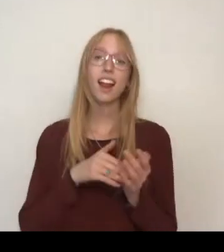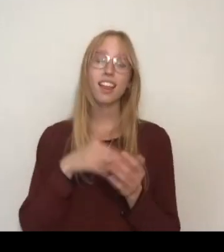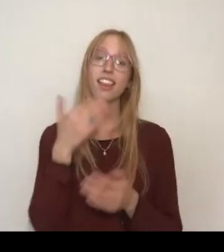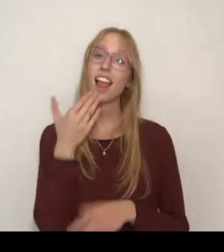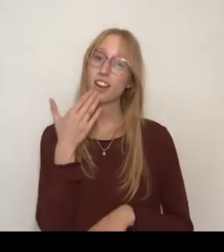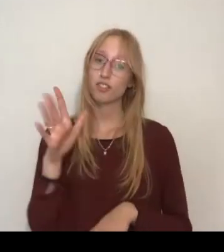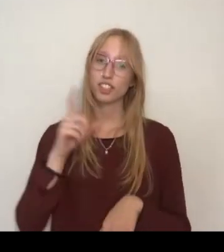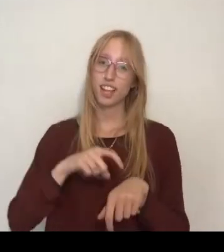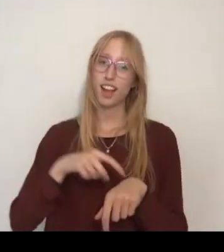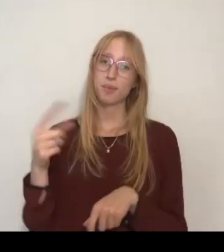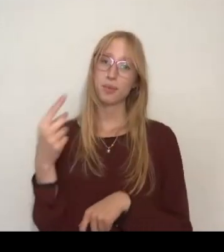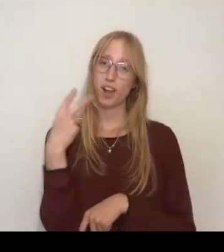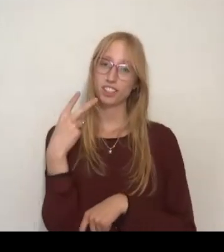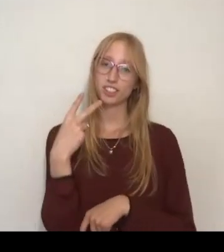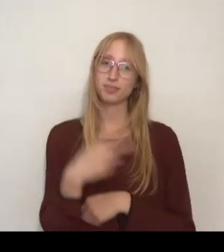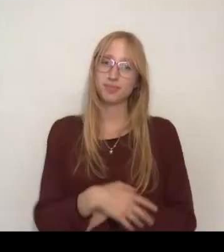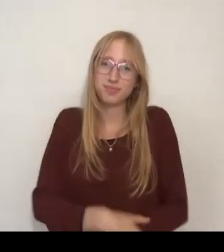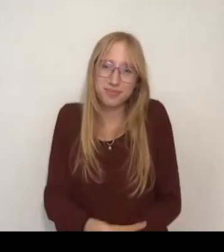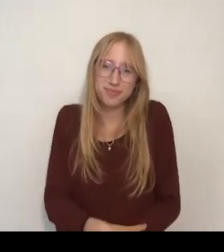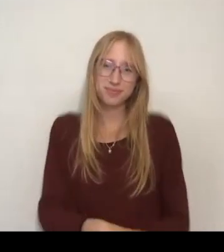Again, thank you for your time and thank you for watching.